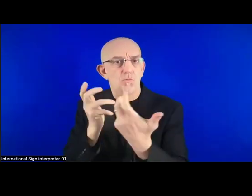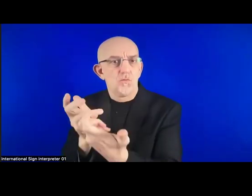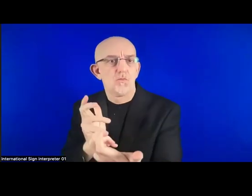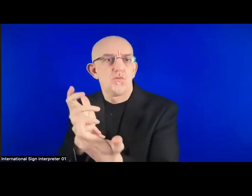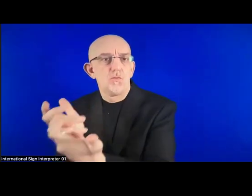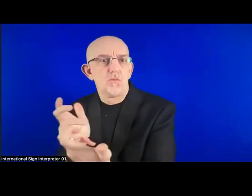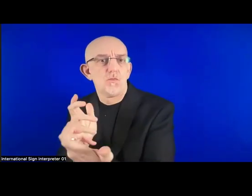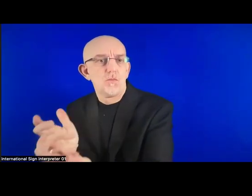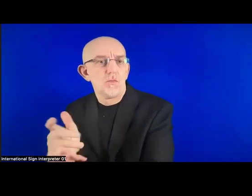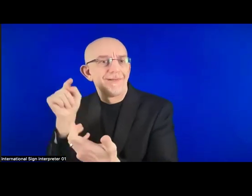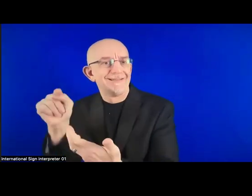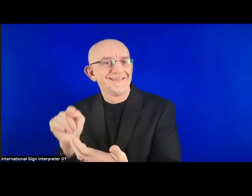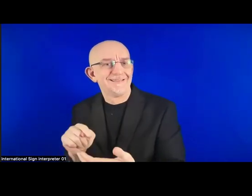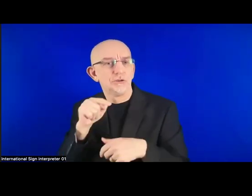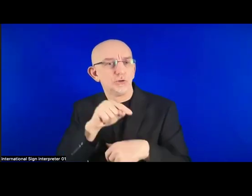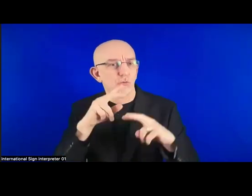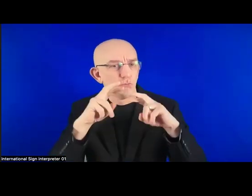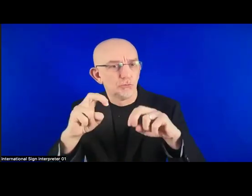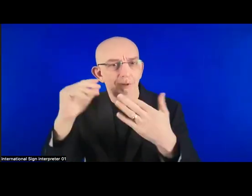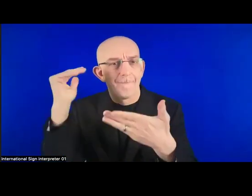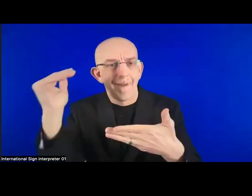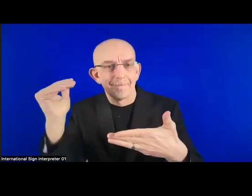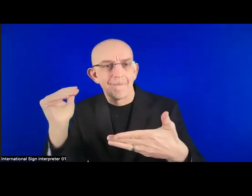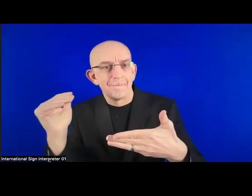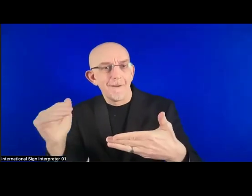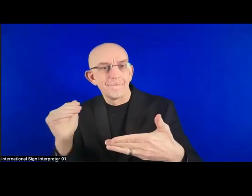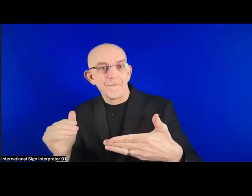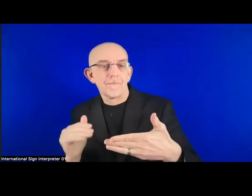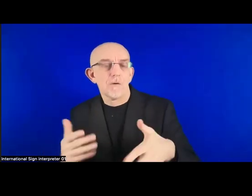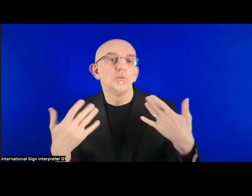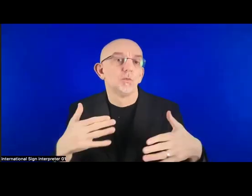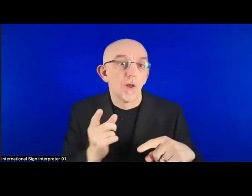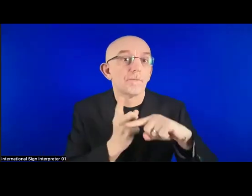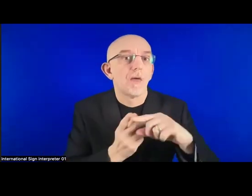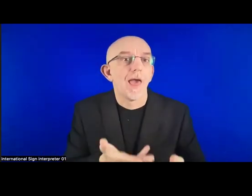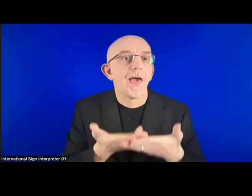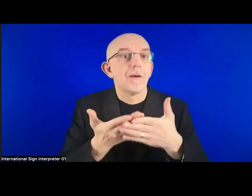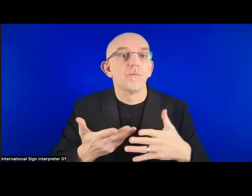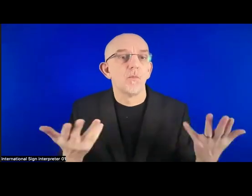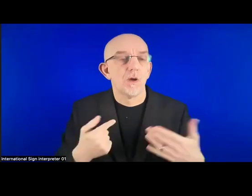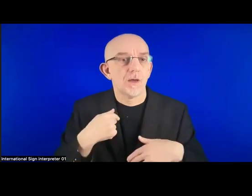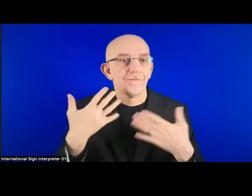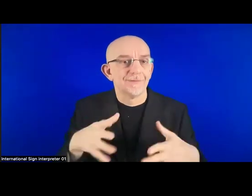me to see examples of projects submitted by people who had applied for and received a